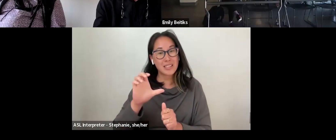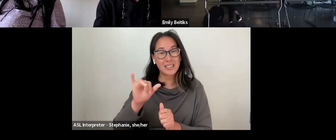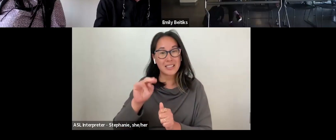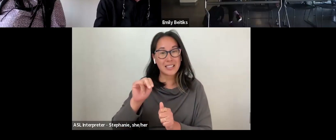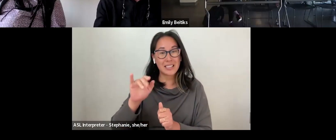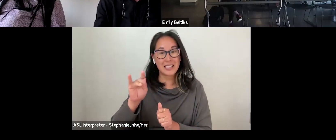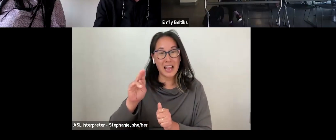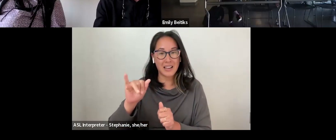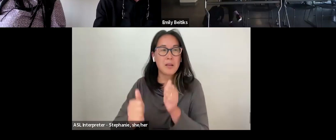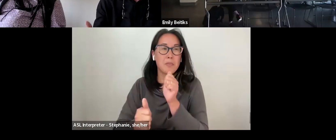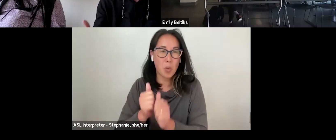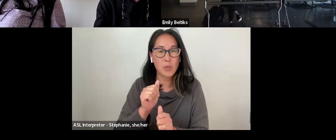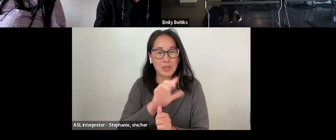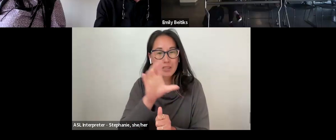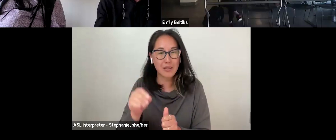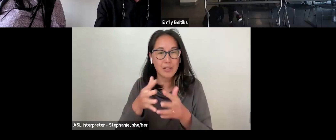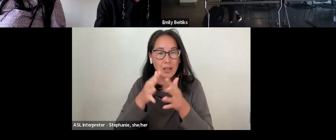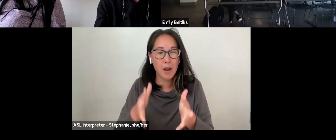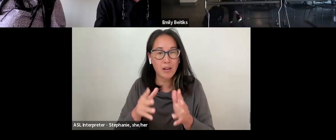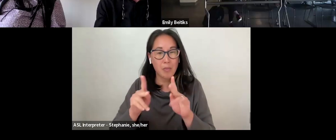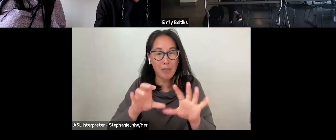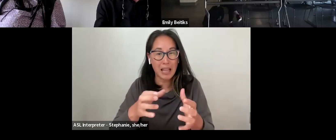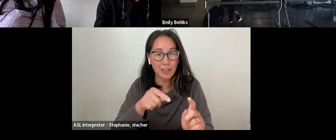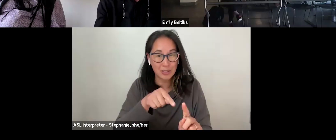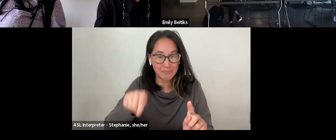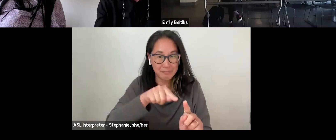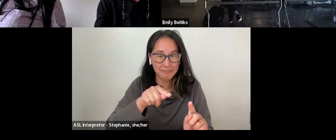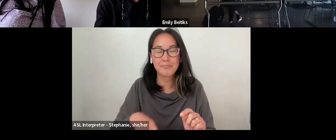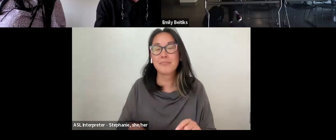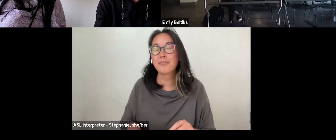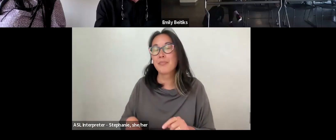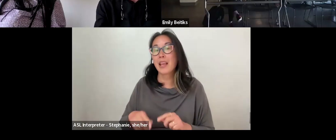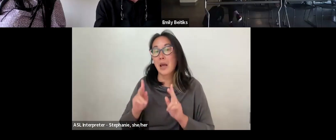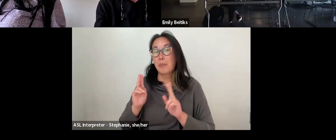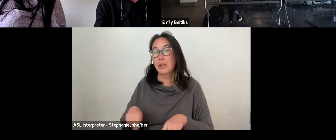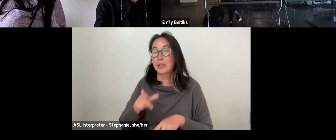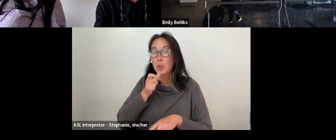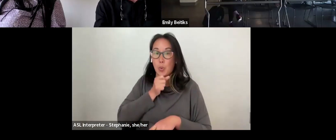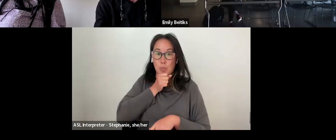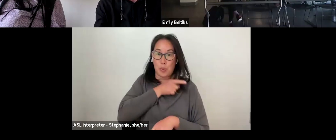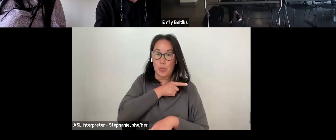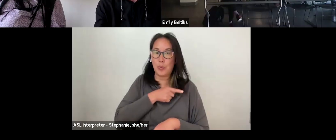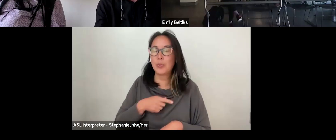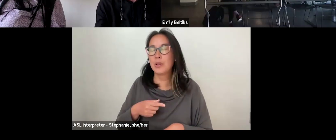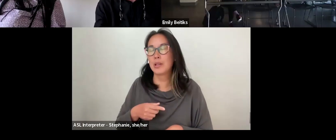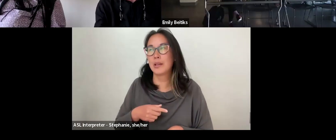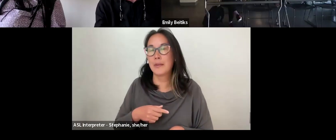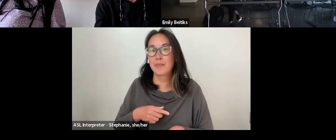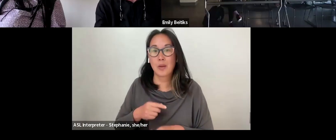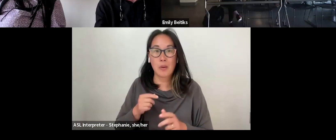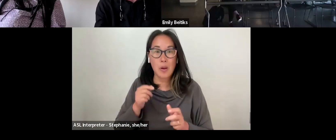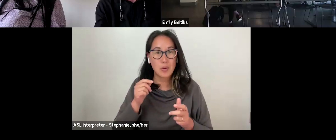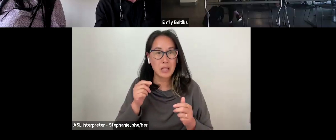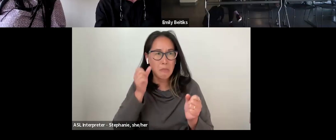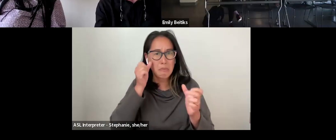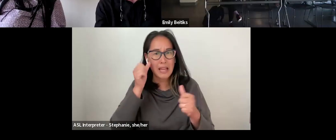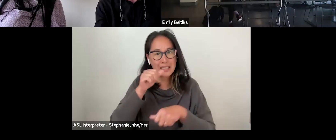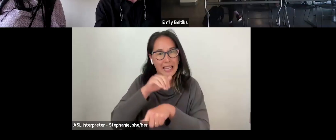And the whistleblower there was this amazing English professor named Martha Stephens.